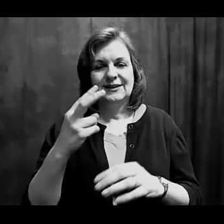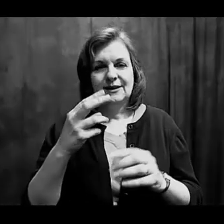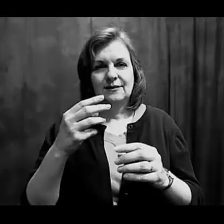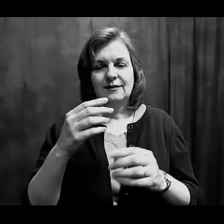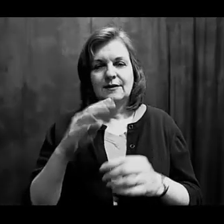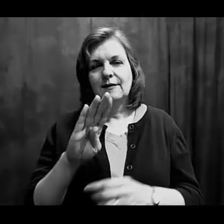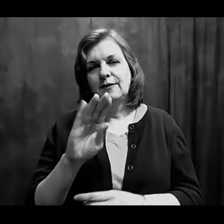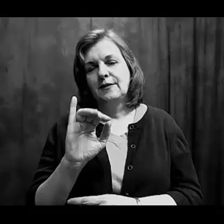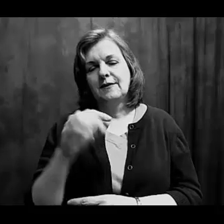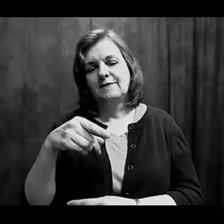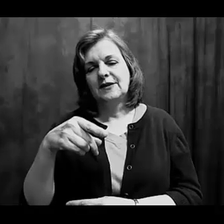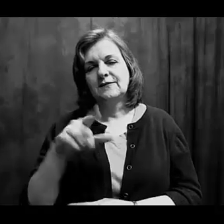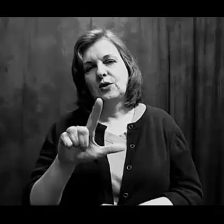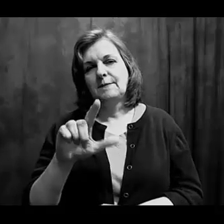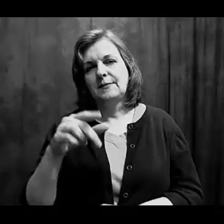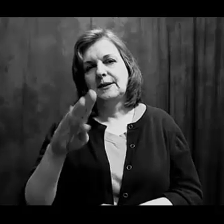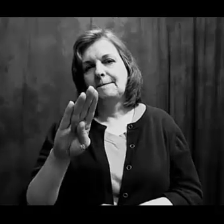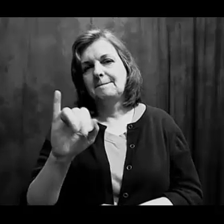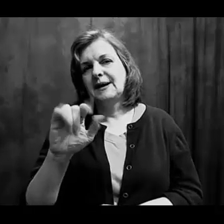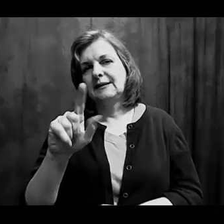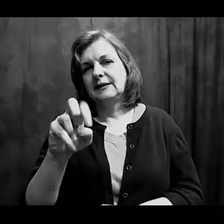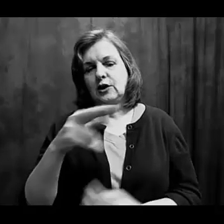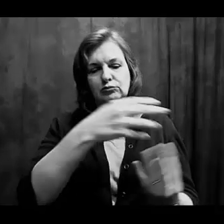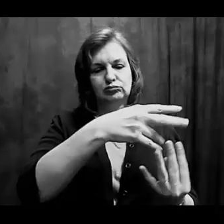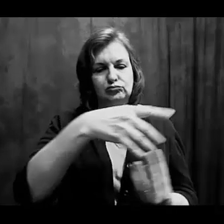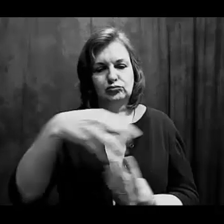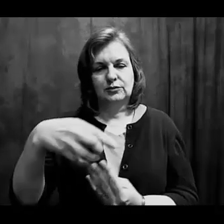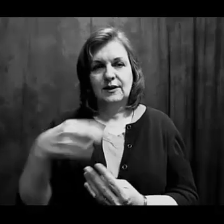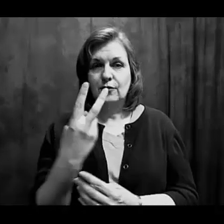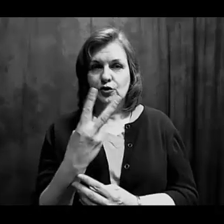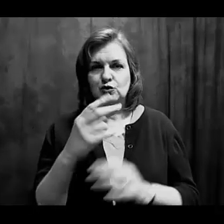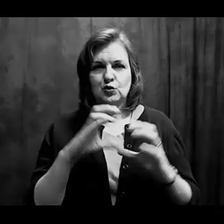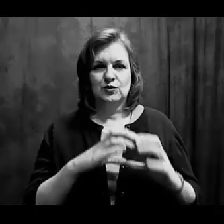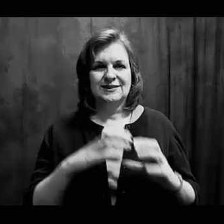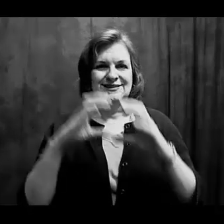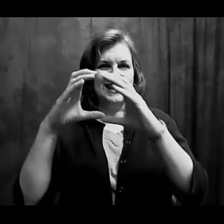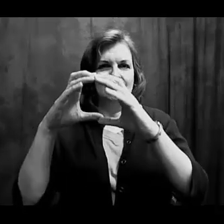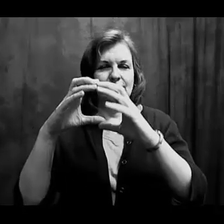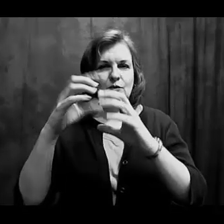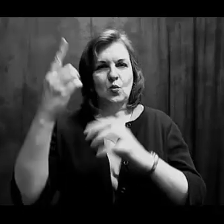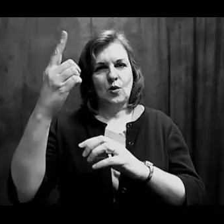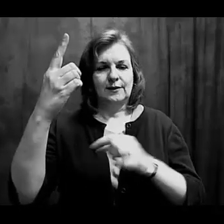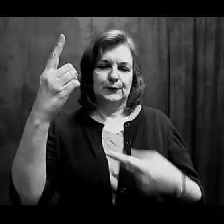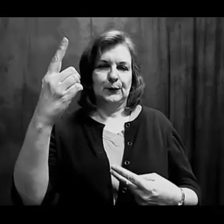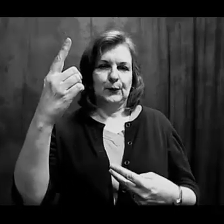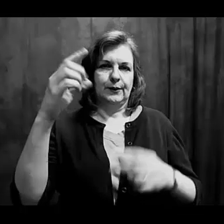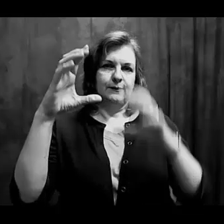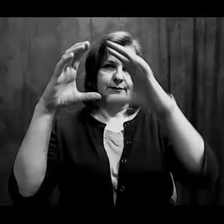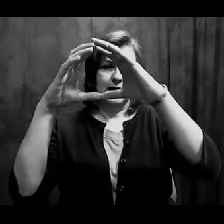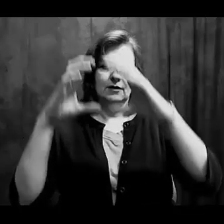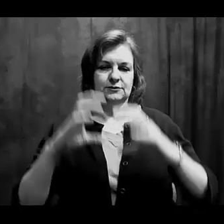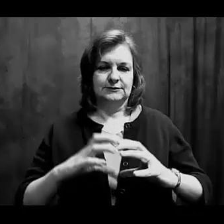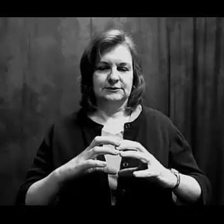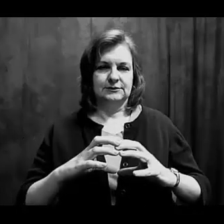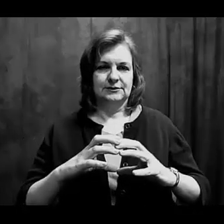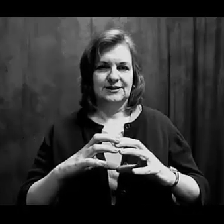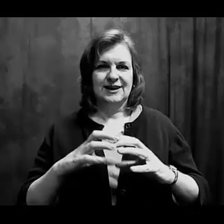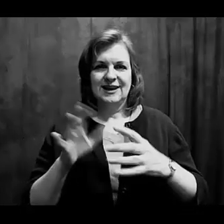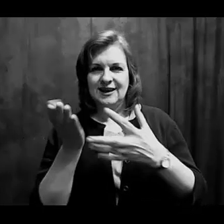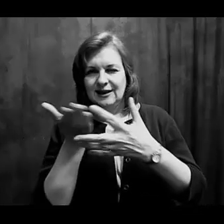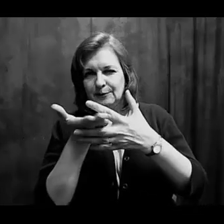so you see the phospholipid bilayer -- this is two cells cell number one of the top number two at the bottom